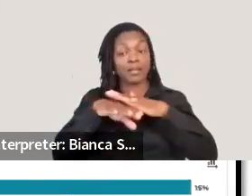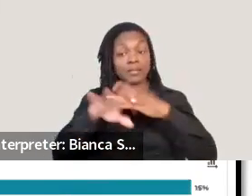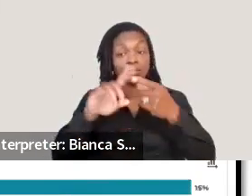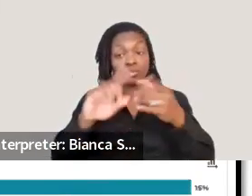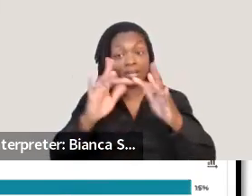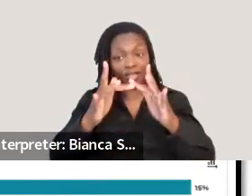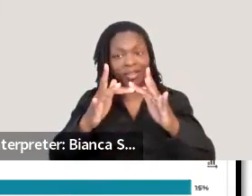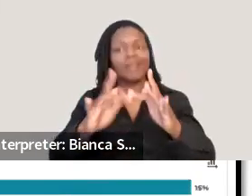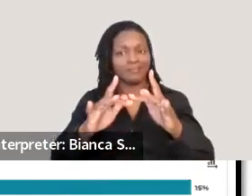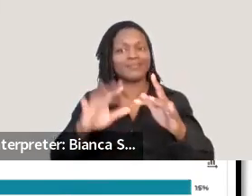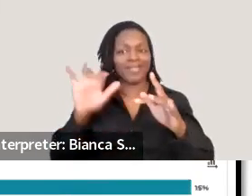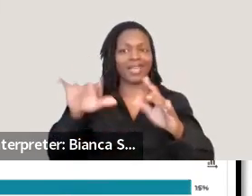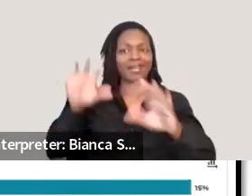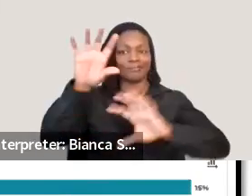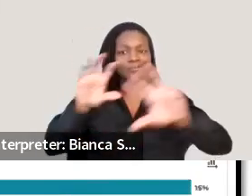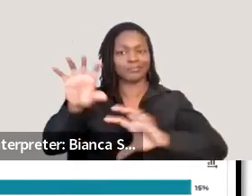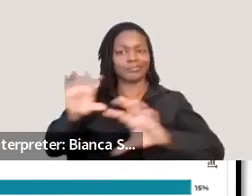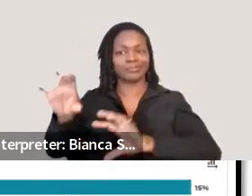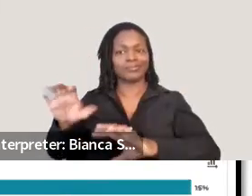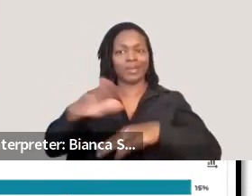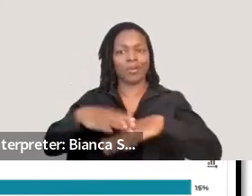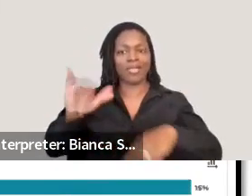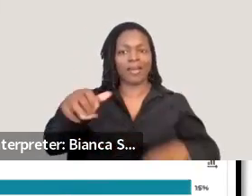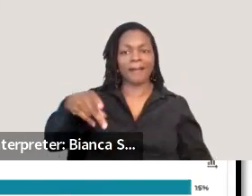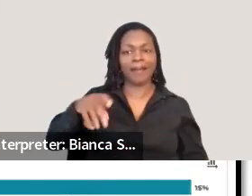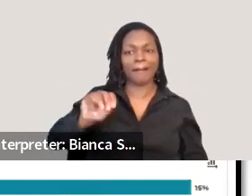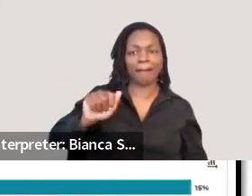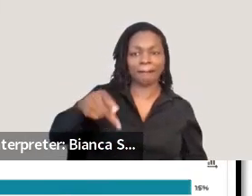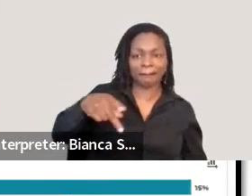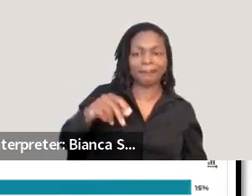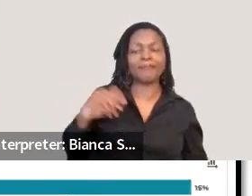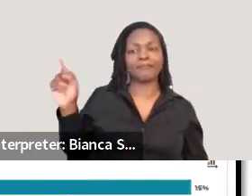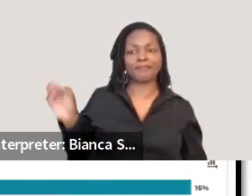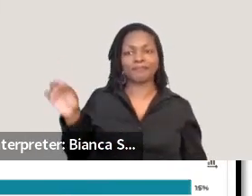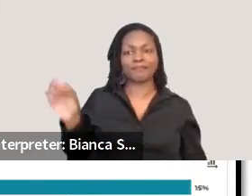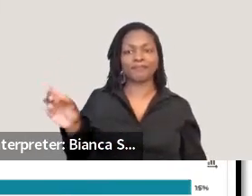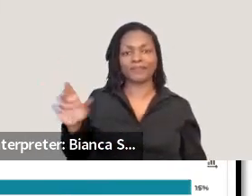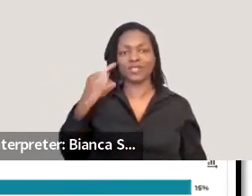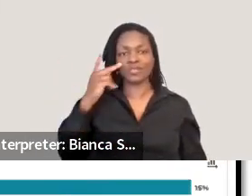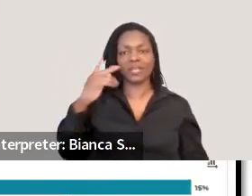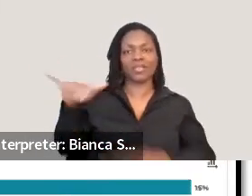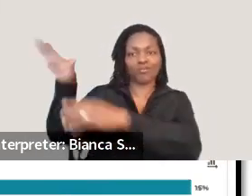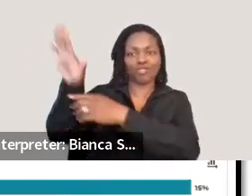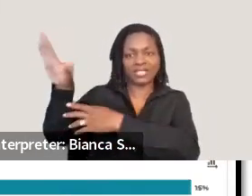So all of all of this information is broken down by regions and you can look at it. At the parish level as well.